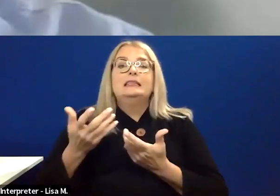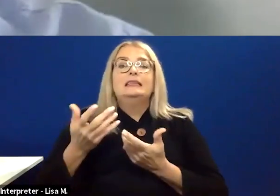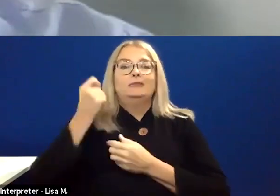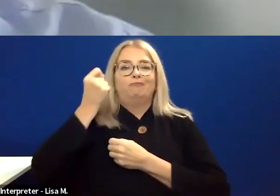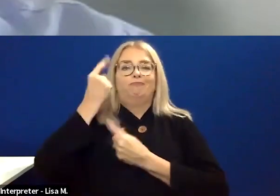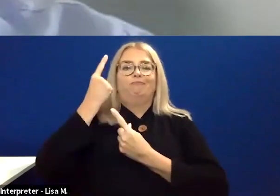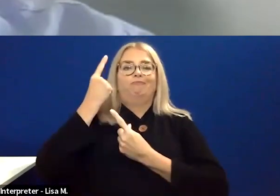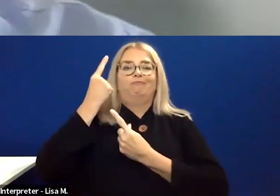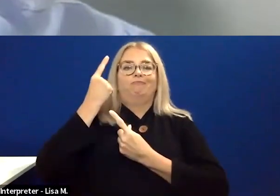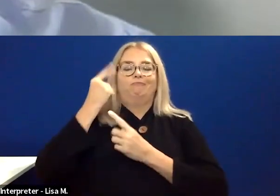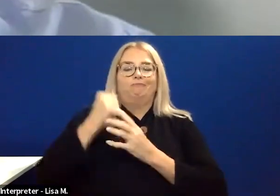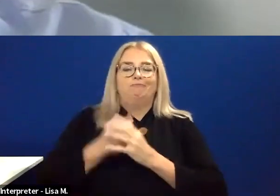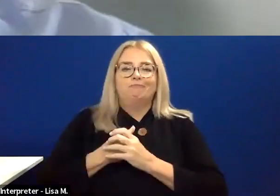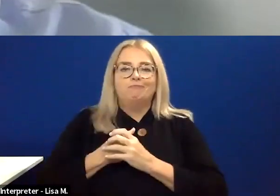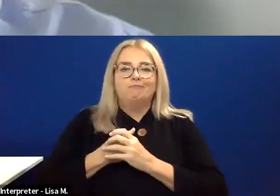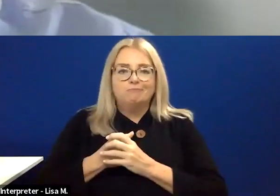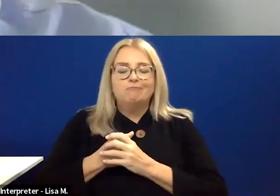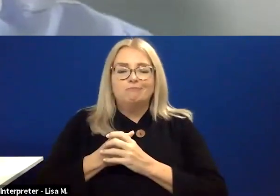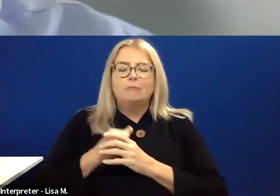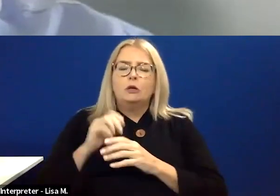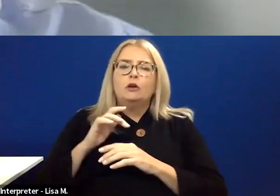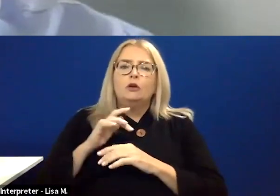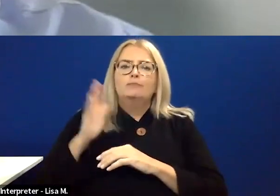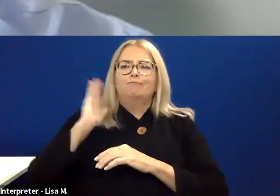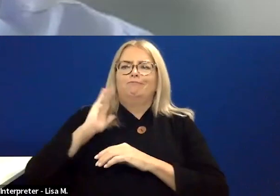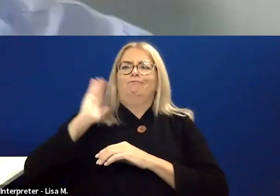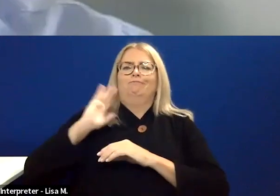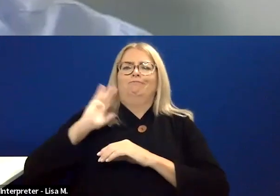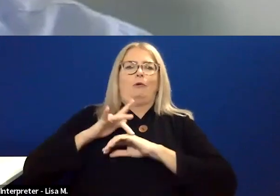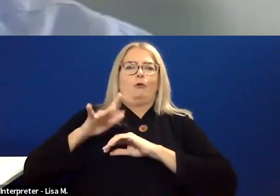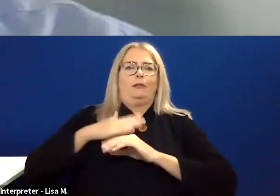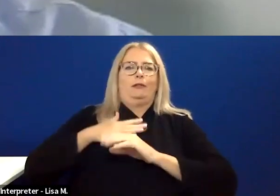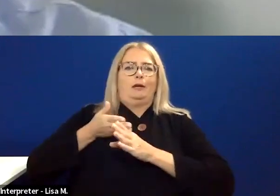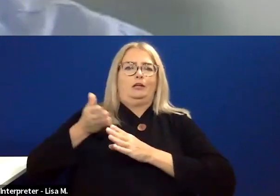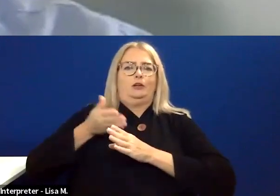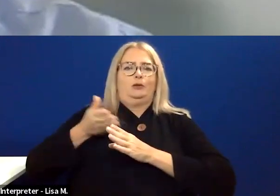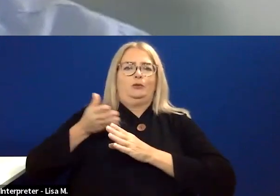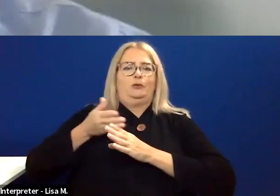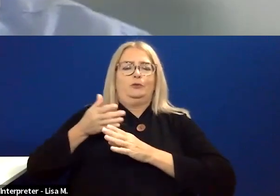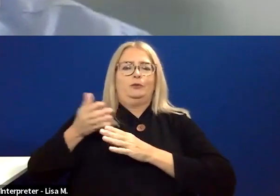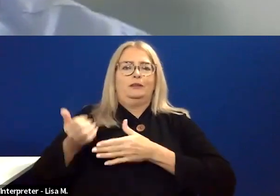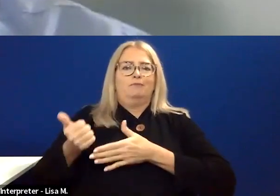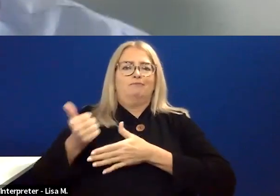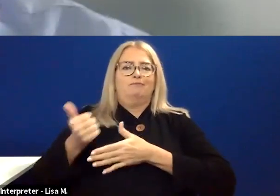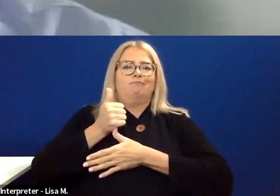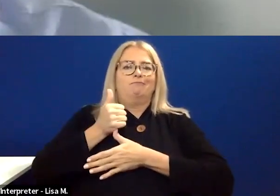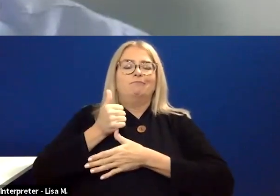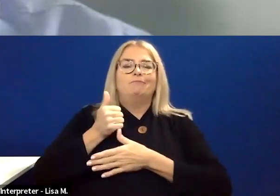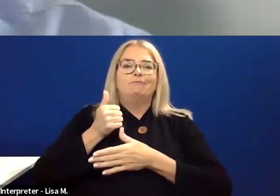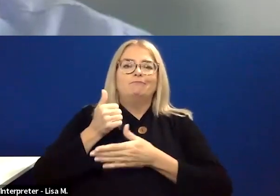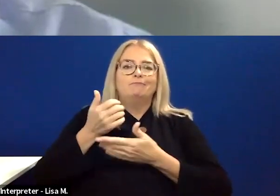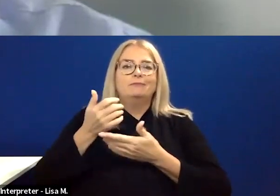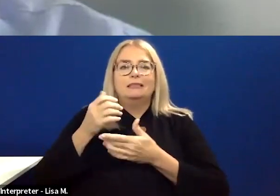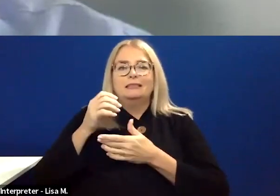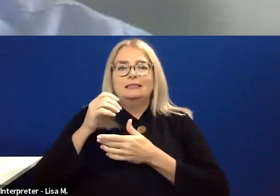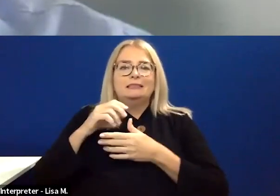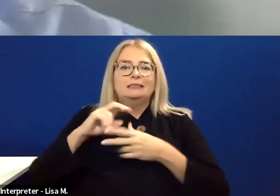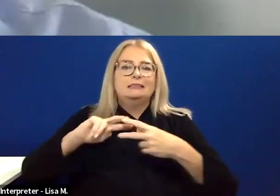um I early in my career one of my primary interests was dyslexia I have a family history